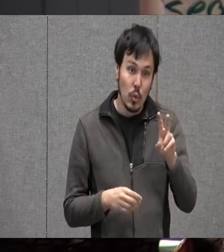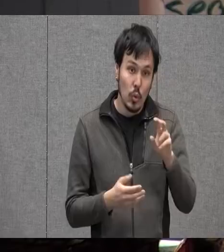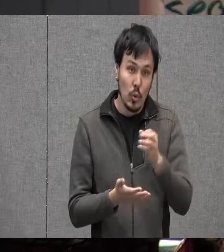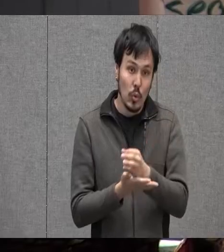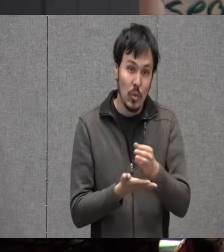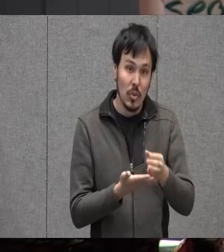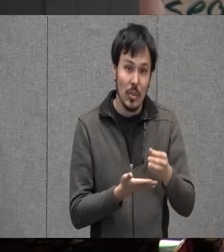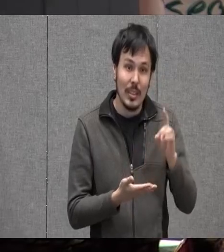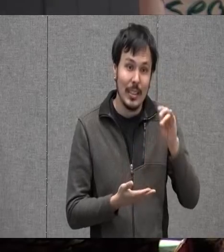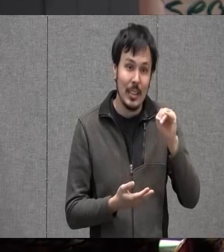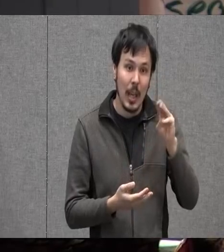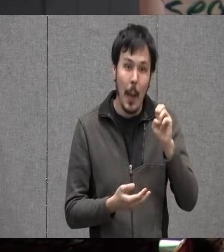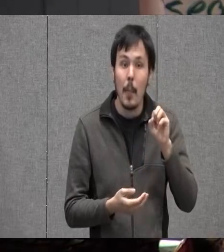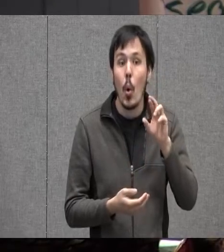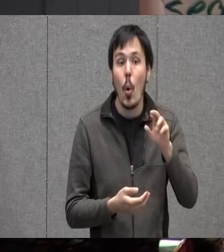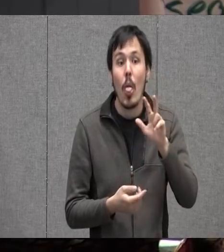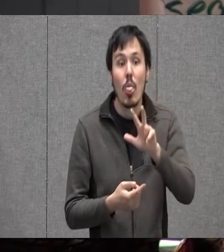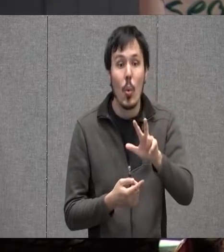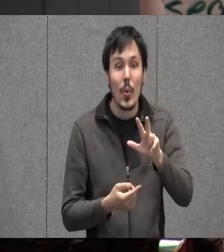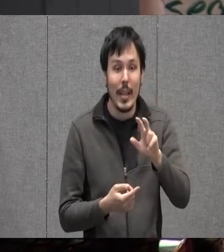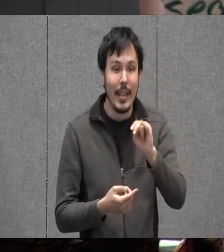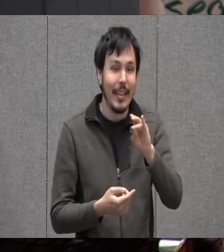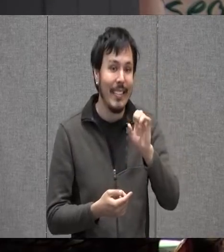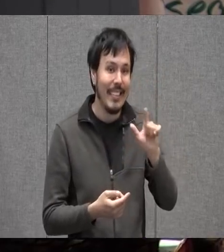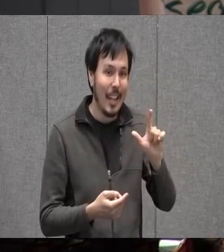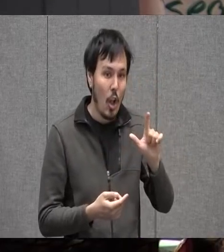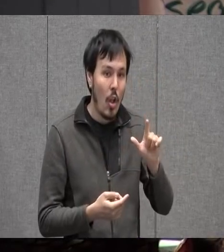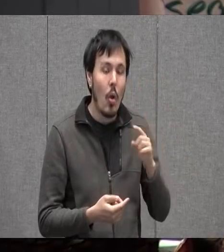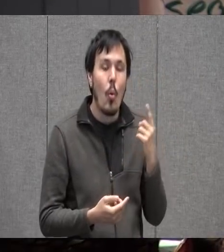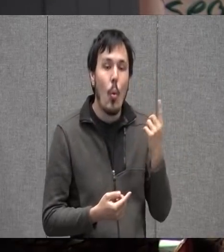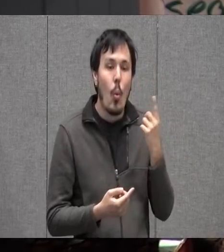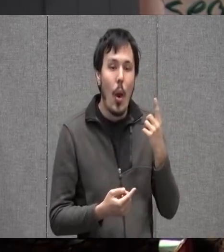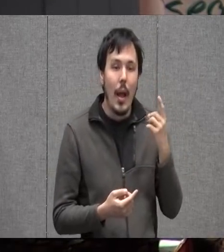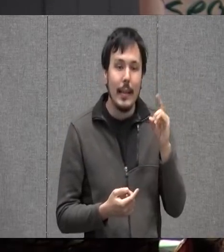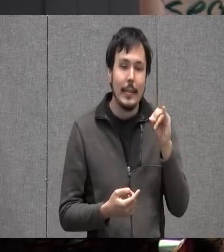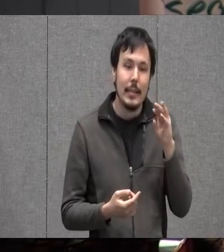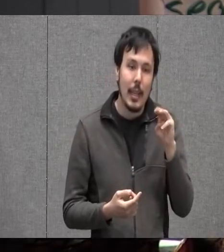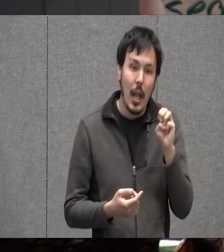or three nickels and one dime, or even 25 pennies.